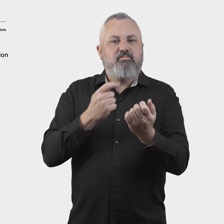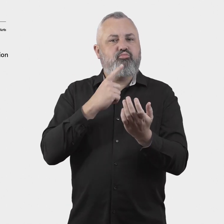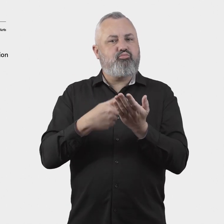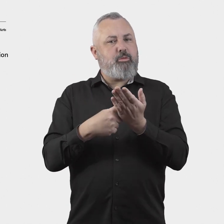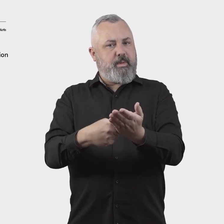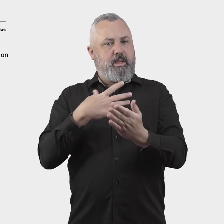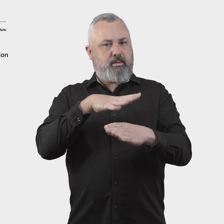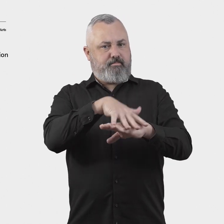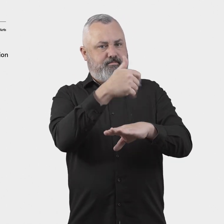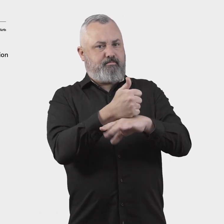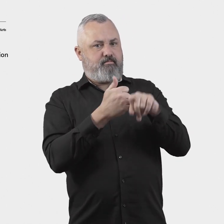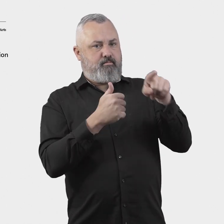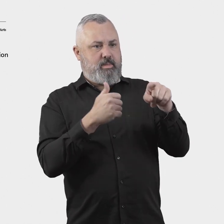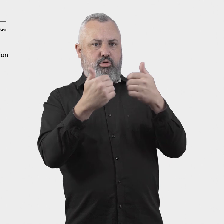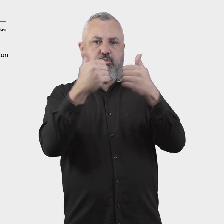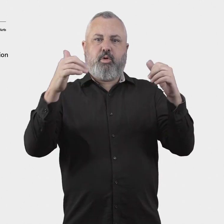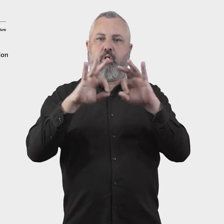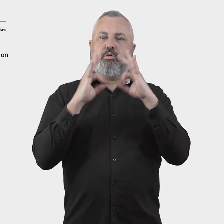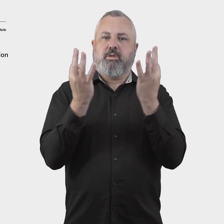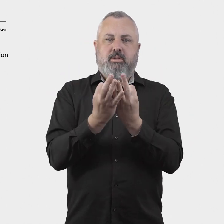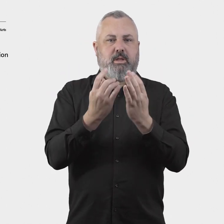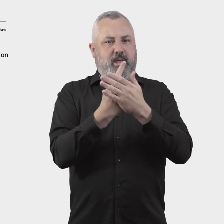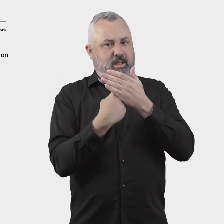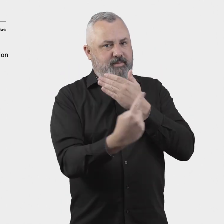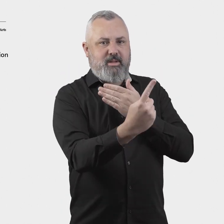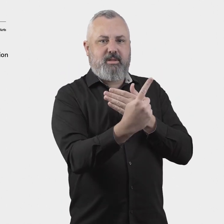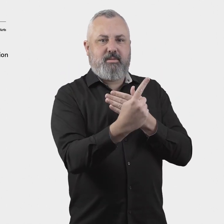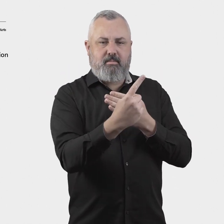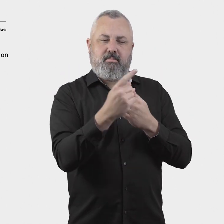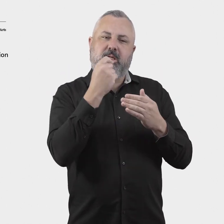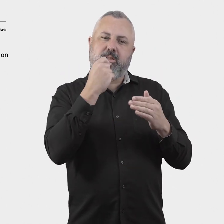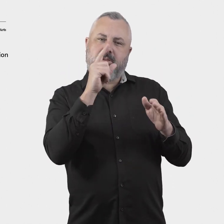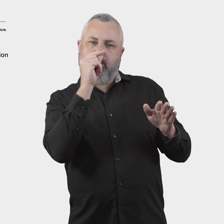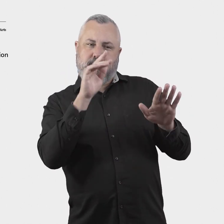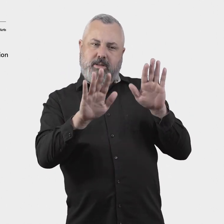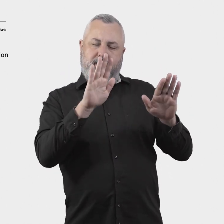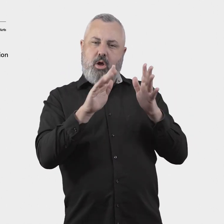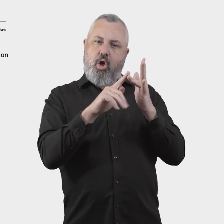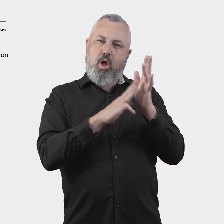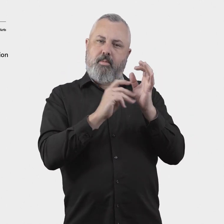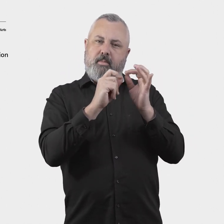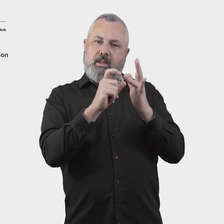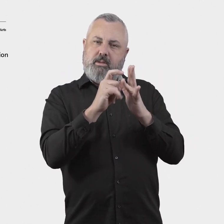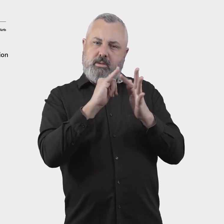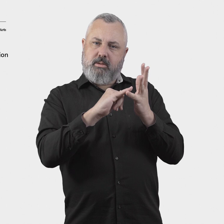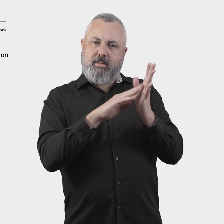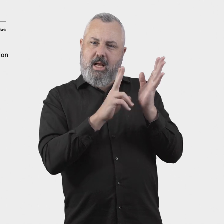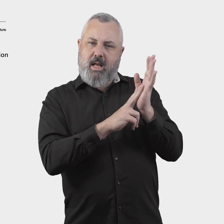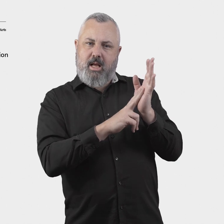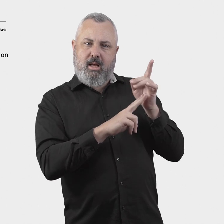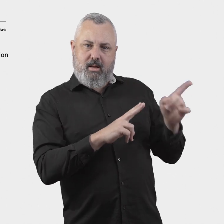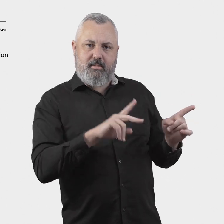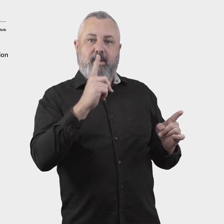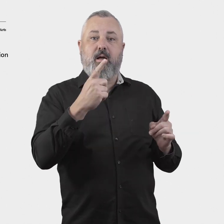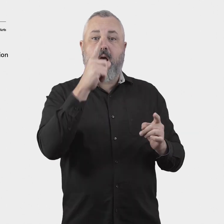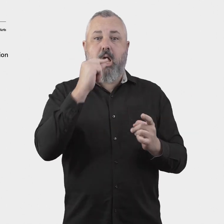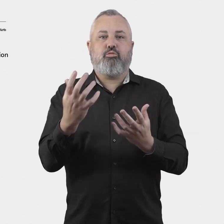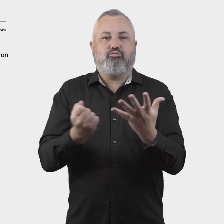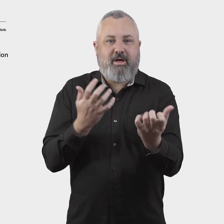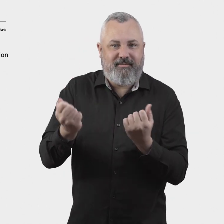which found that the aviation industry needed to “establish a mechanism for consumers to have unresolved complaints